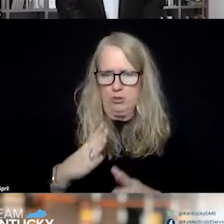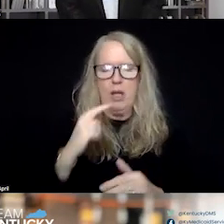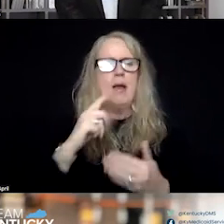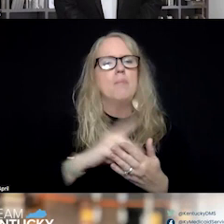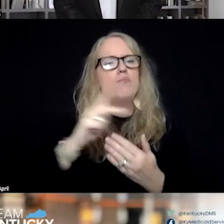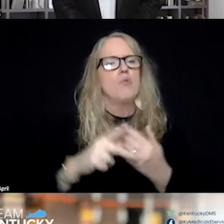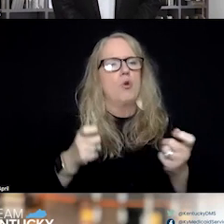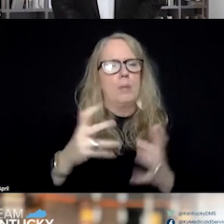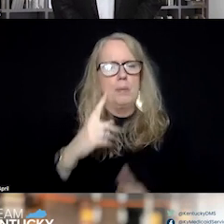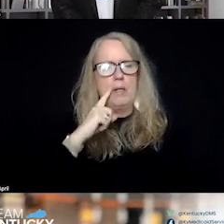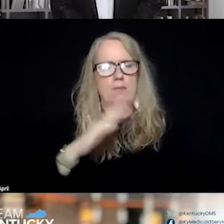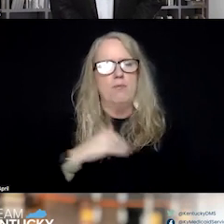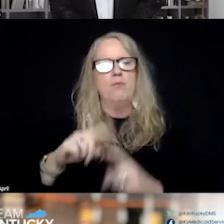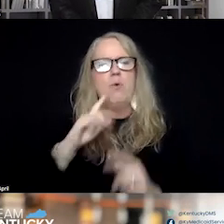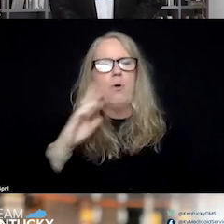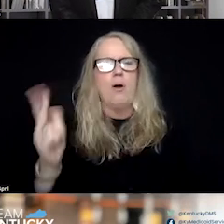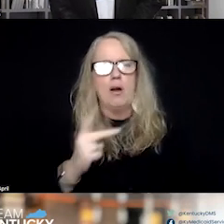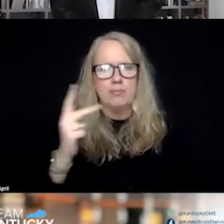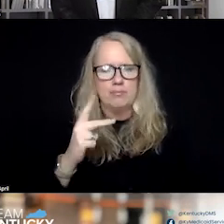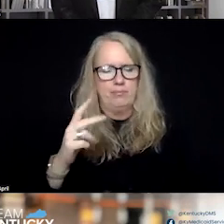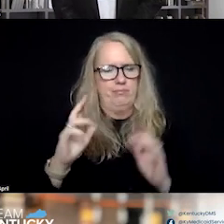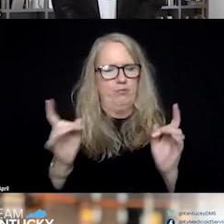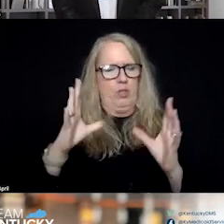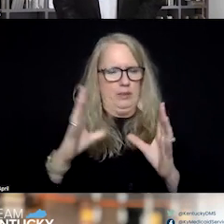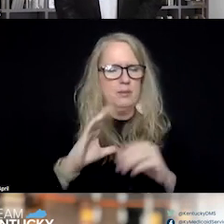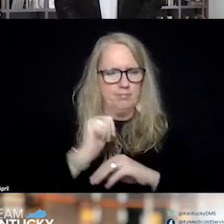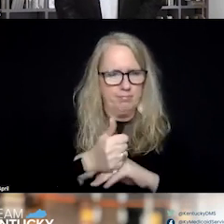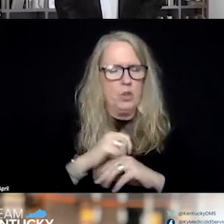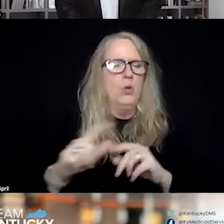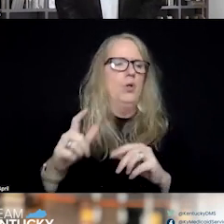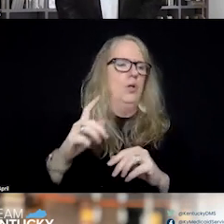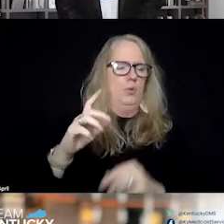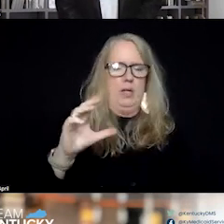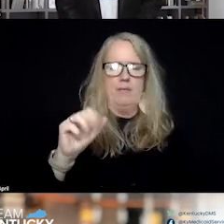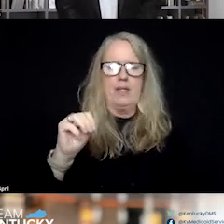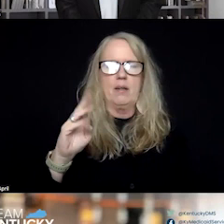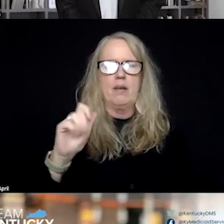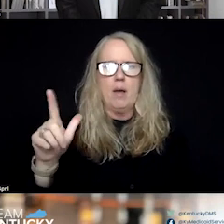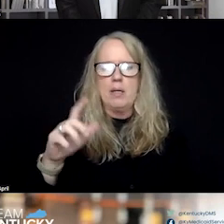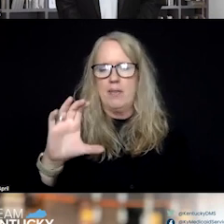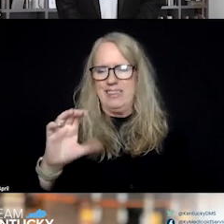THE MOBILE CRISIS IMPLEMENTATION. WE HAVE THE CMS DEFINED WHAT